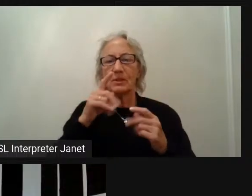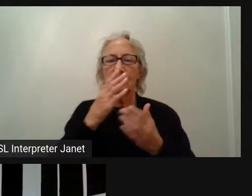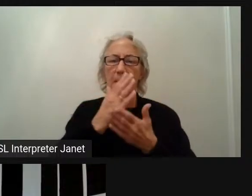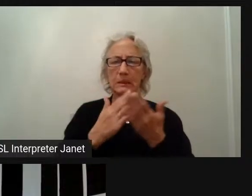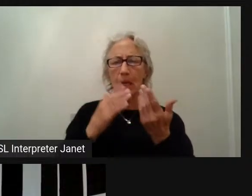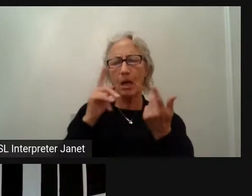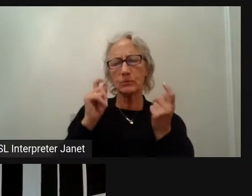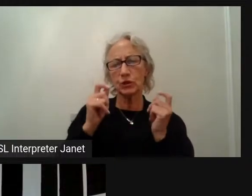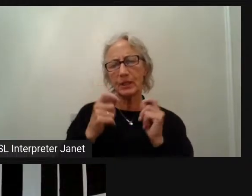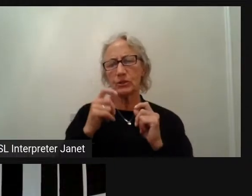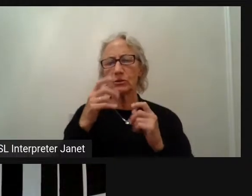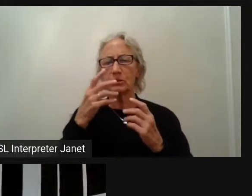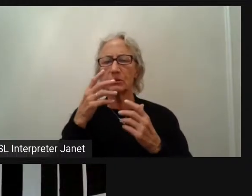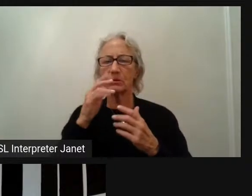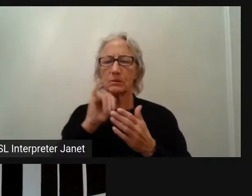Plugin. Sorry I do not want to use you